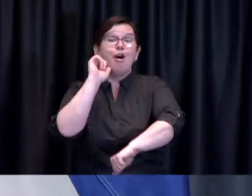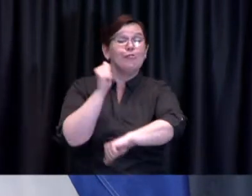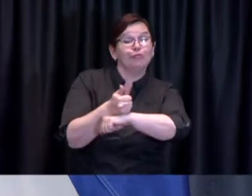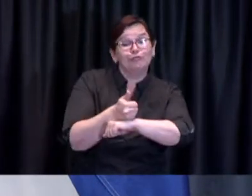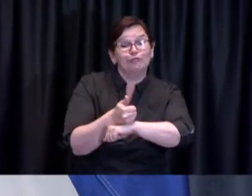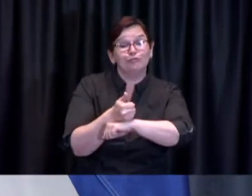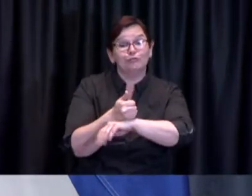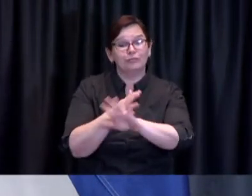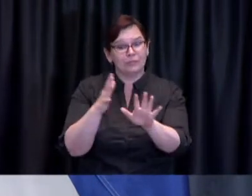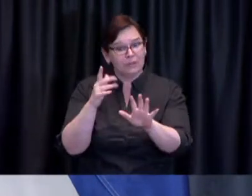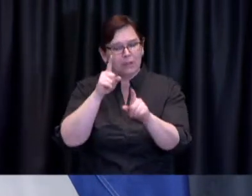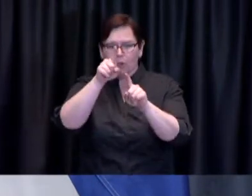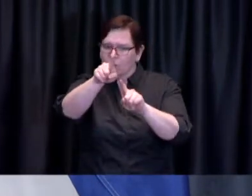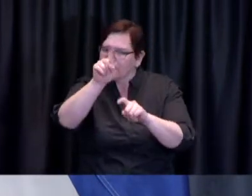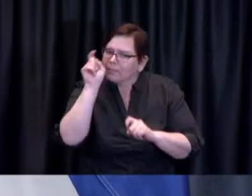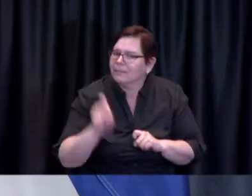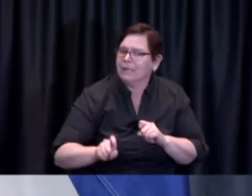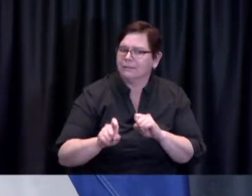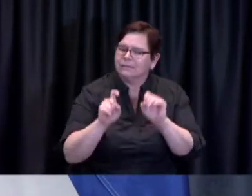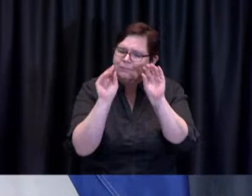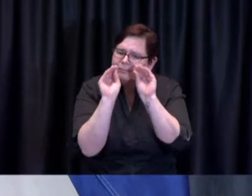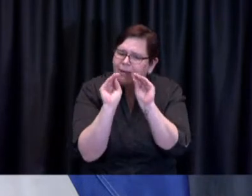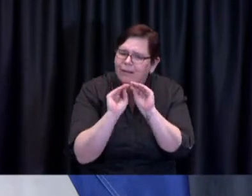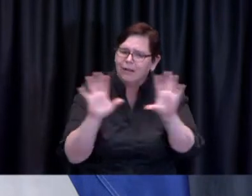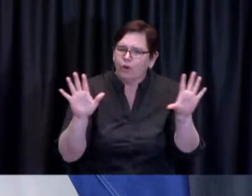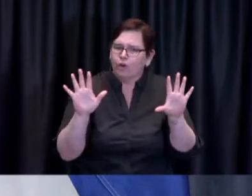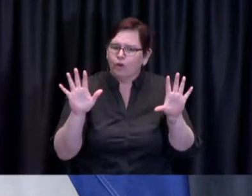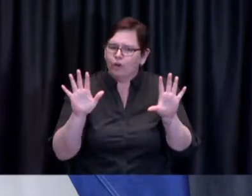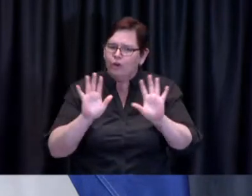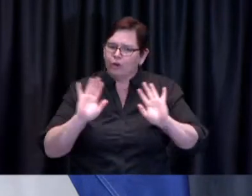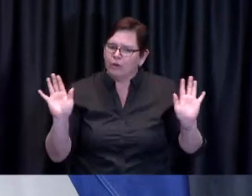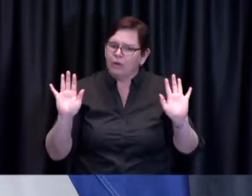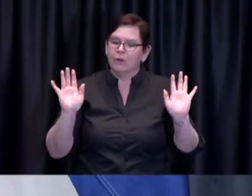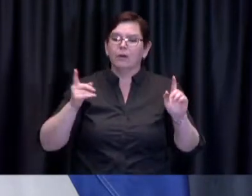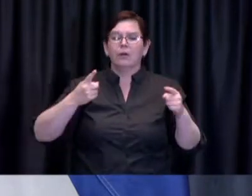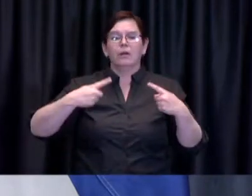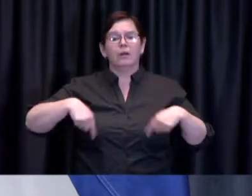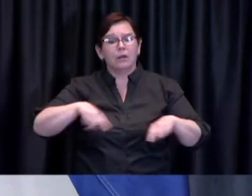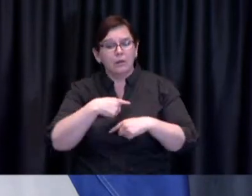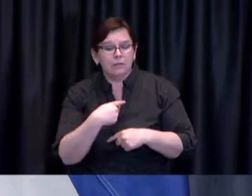we must make it clear to everyone mostly just to ourselves to each other that violence by